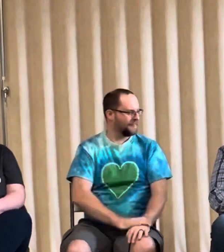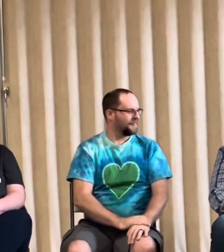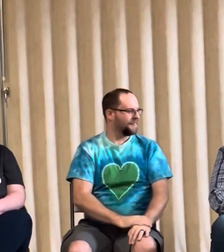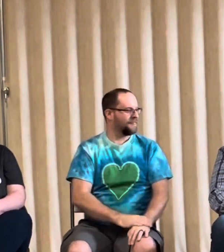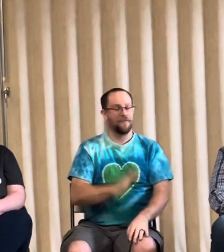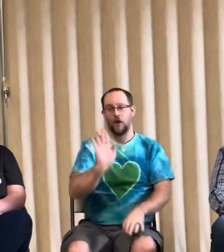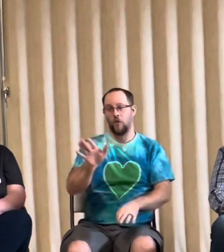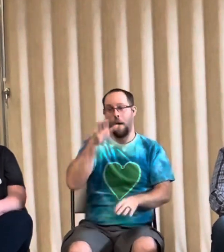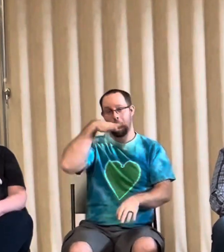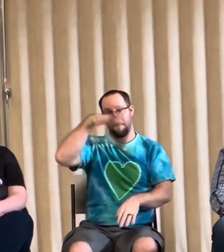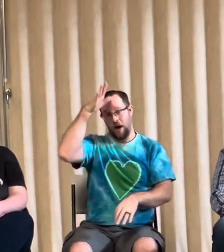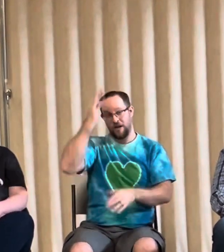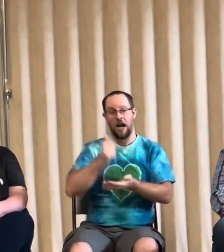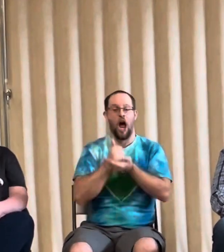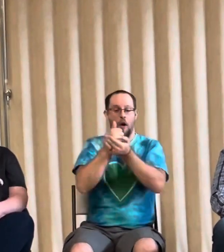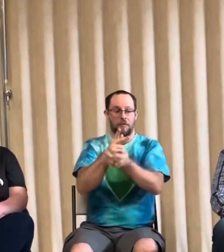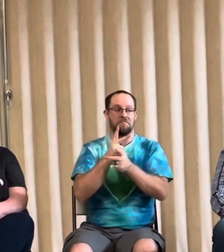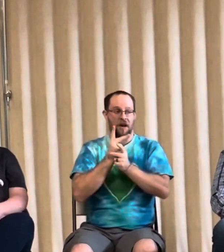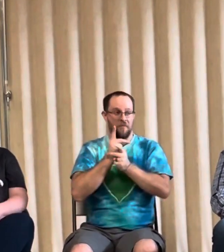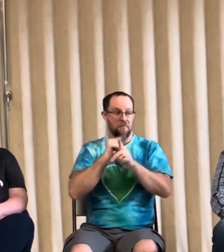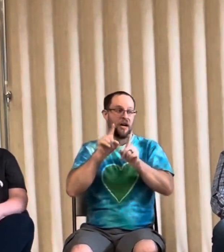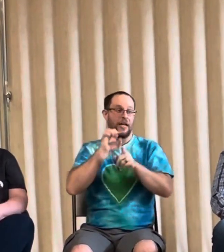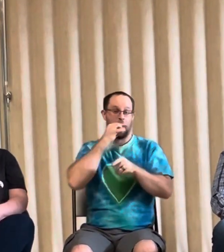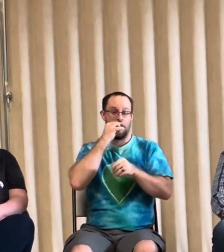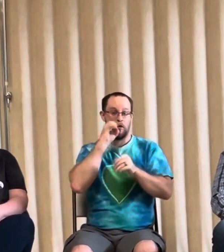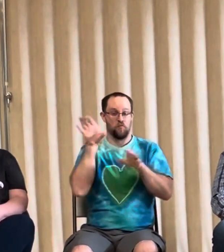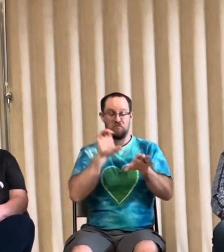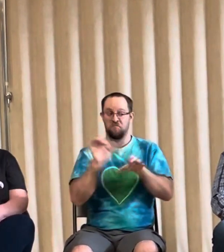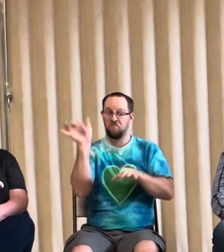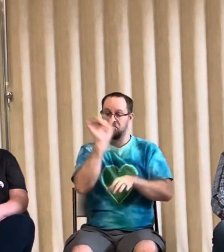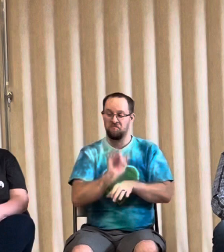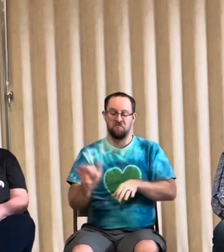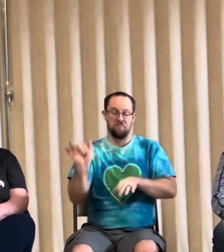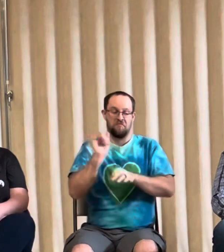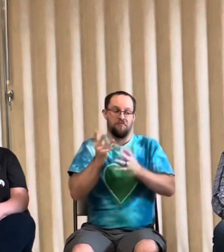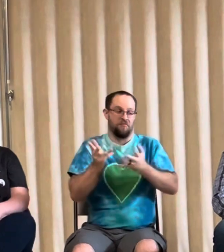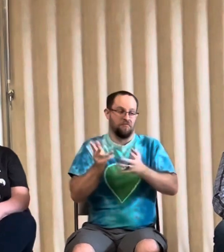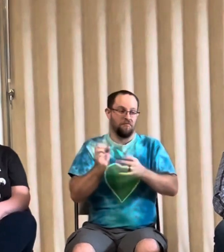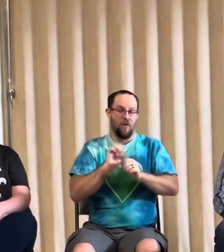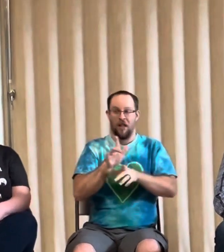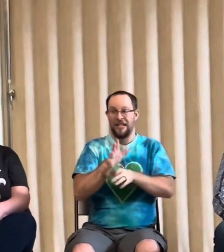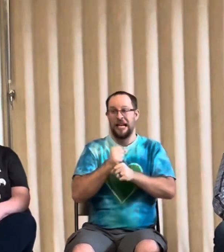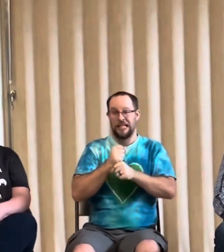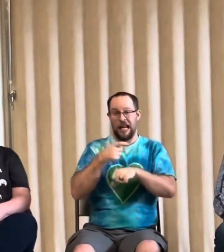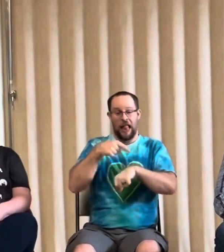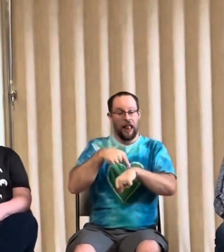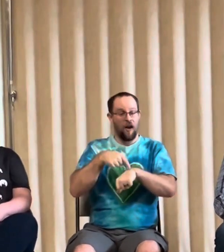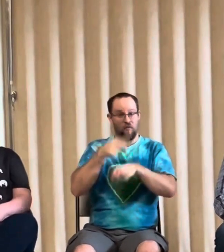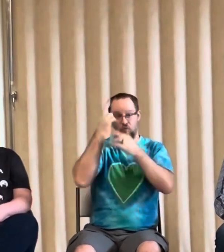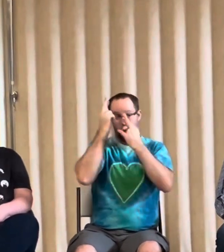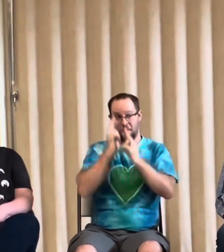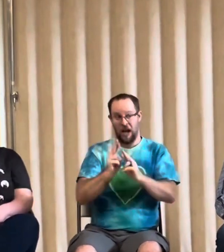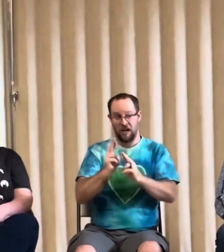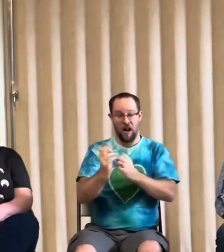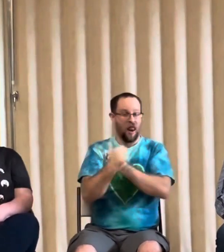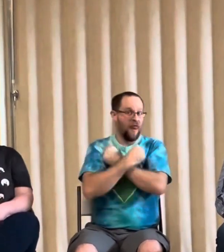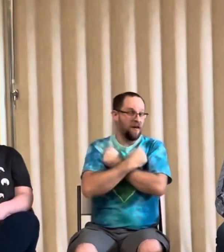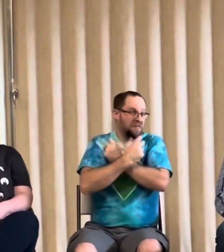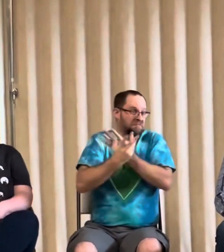Your parents help and care for you, but kids can do that too, all it takes is time, respect, and love.